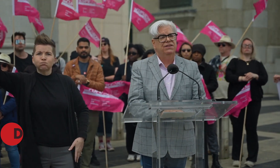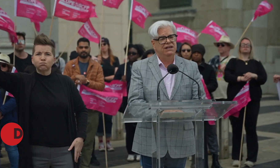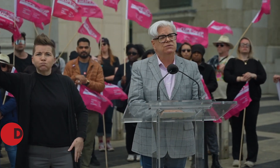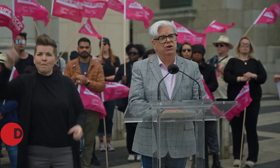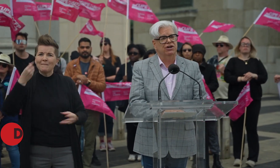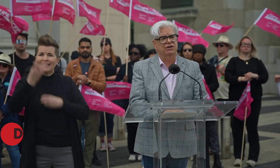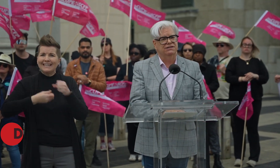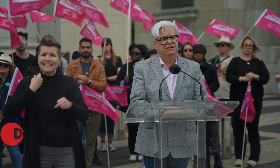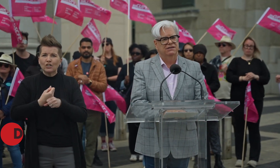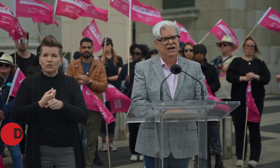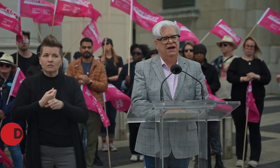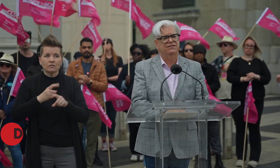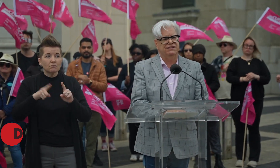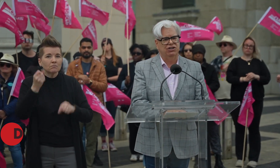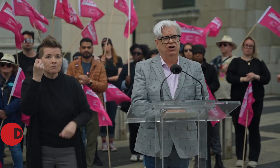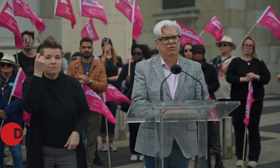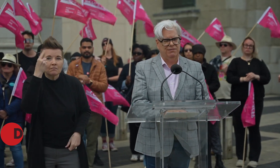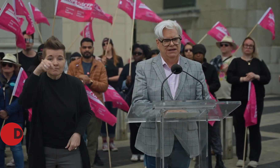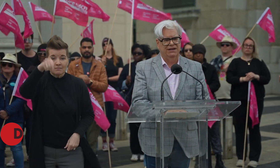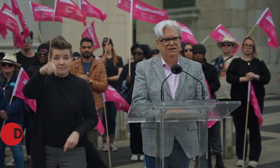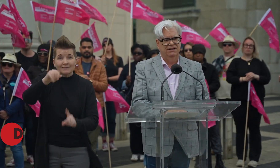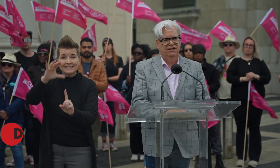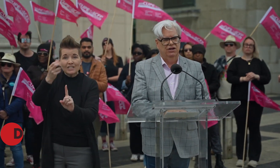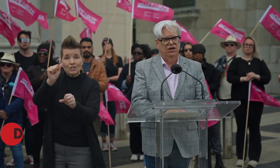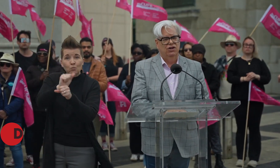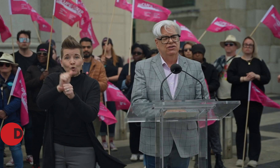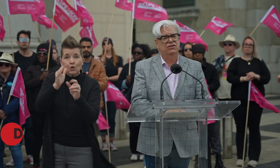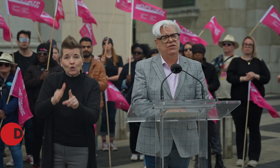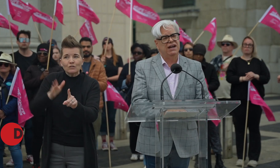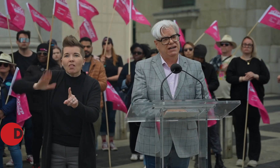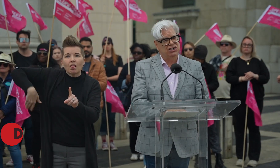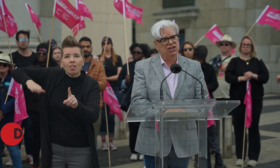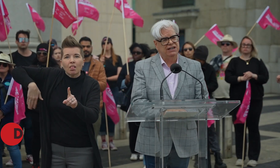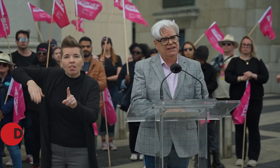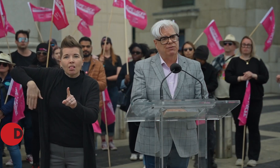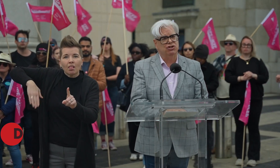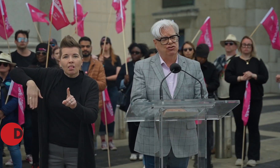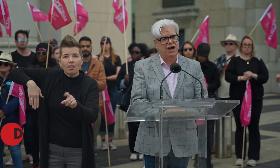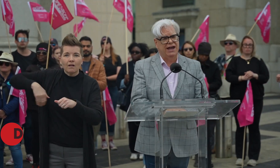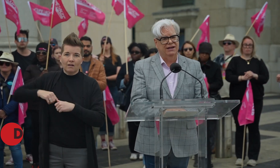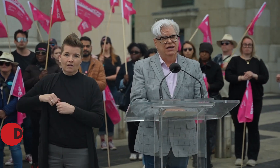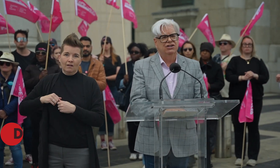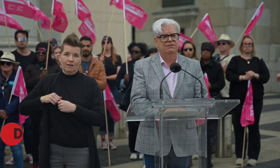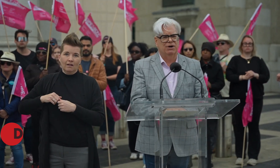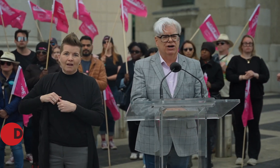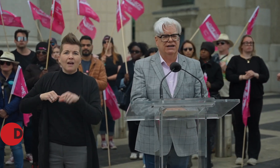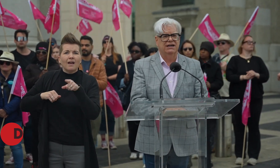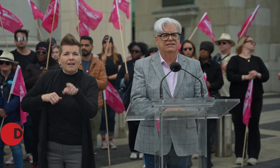workers have received the money that was held back. During those years,